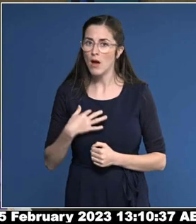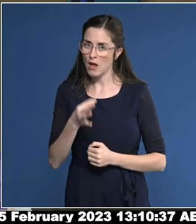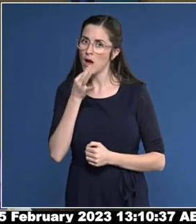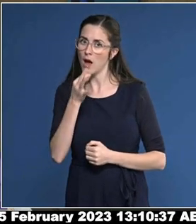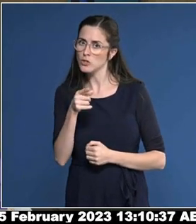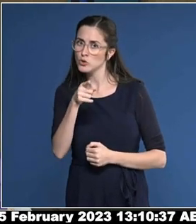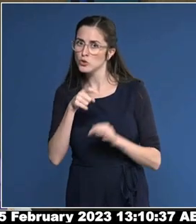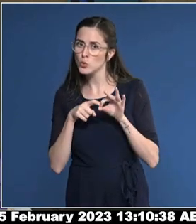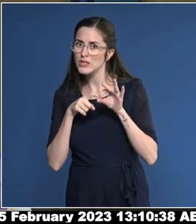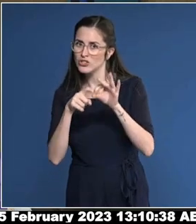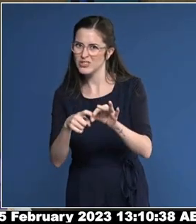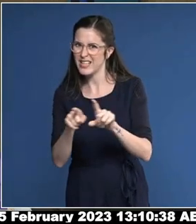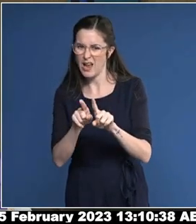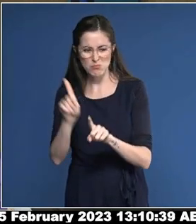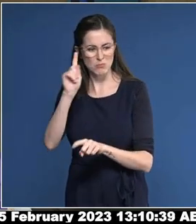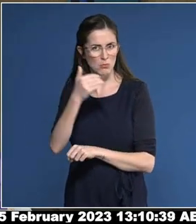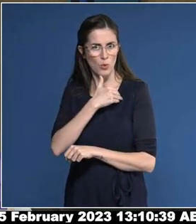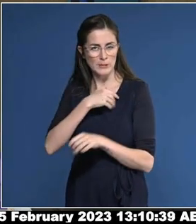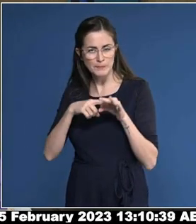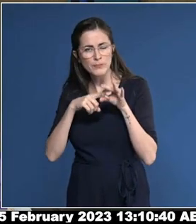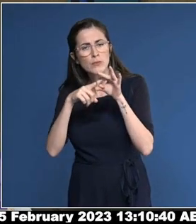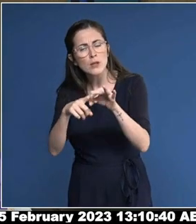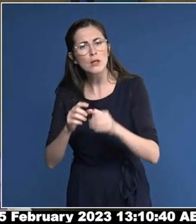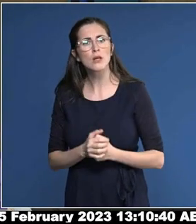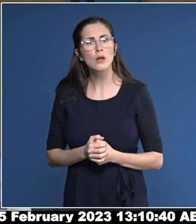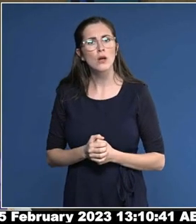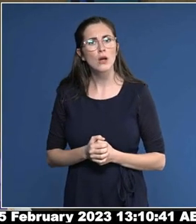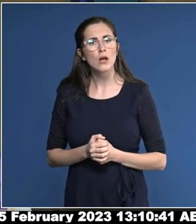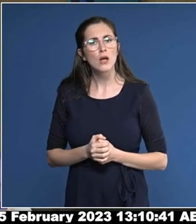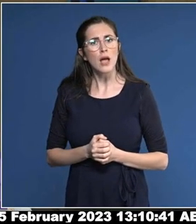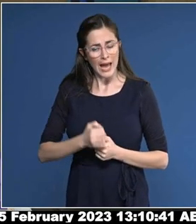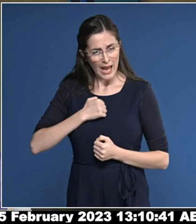today. Is there any reason why the Royal Commission in its final report should not